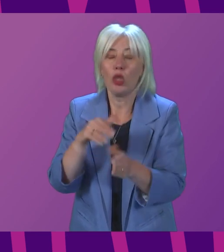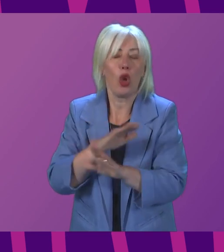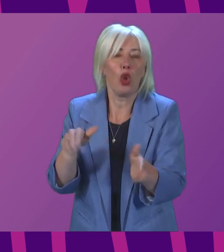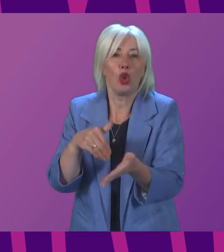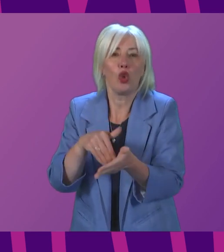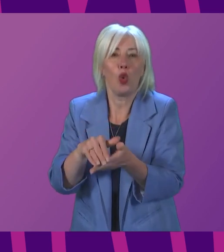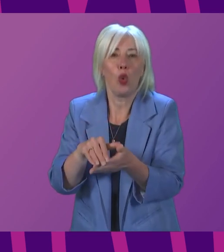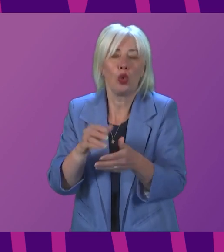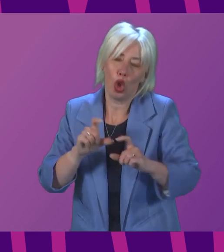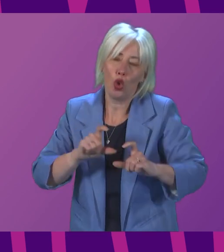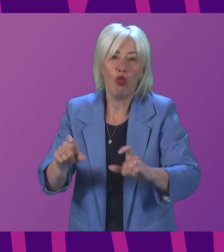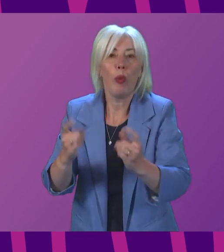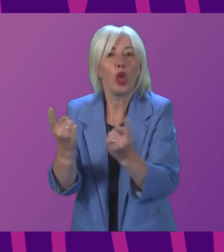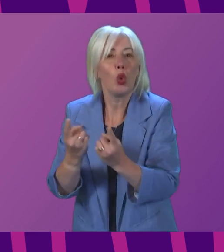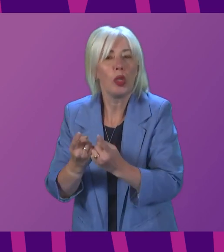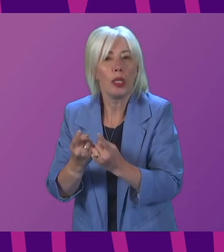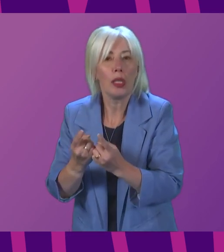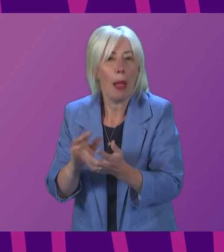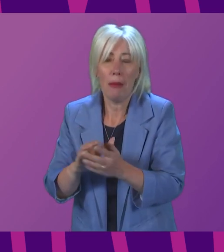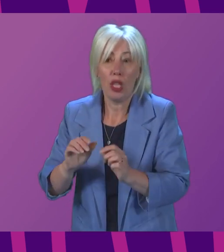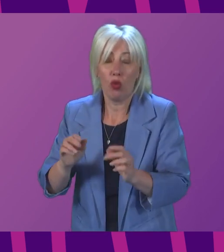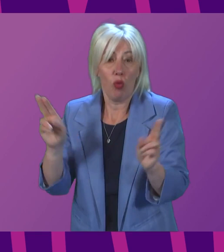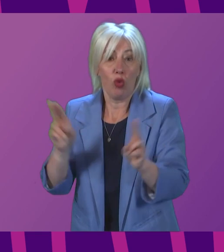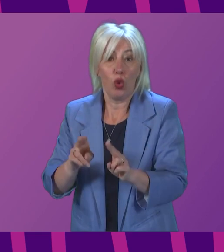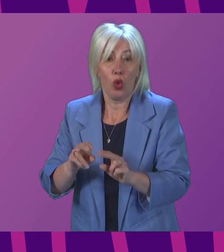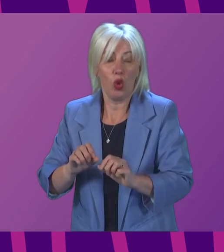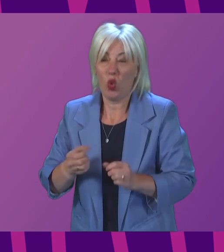That aims to prevent needless waste and it will also help to support initiatives such